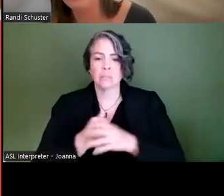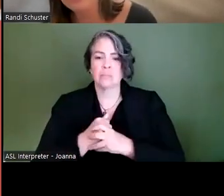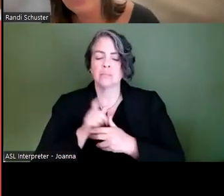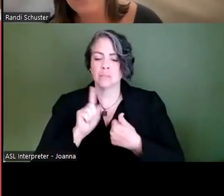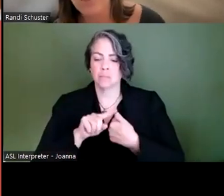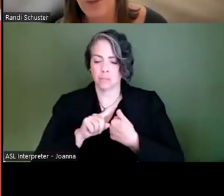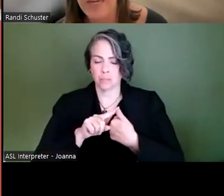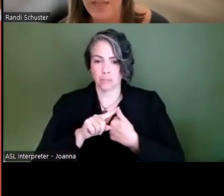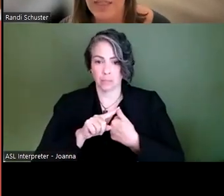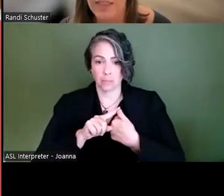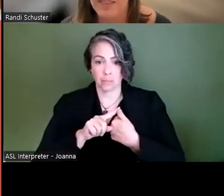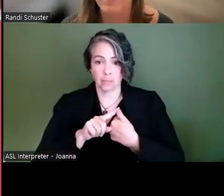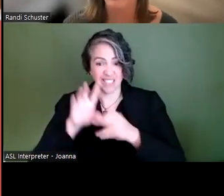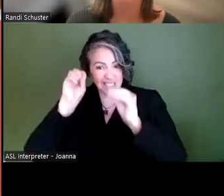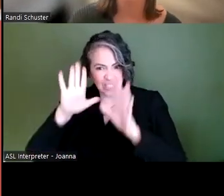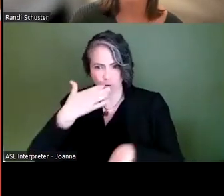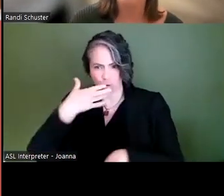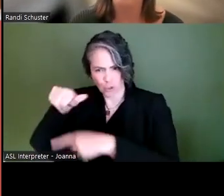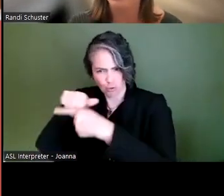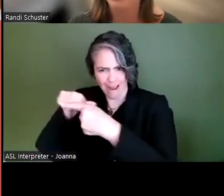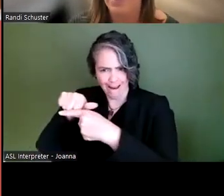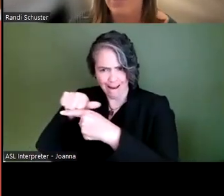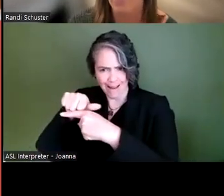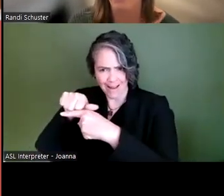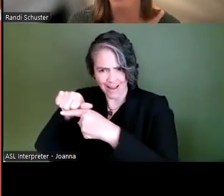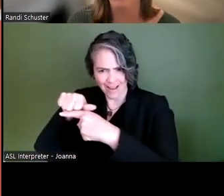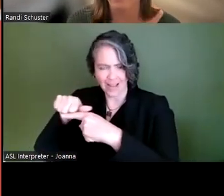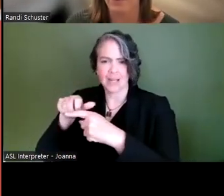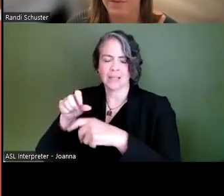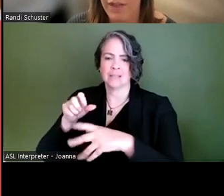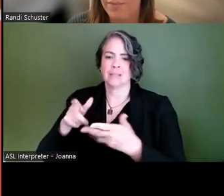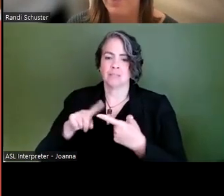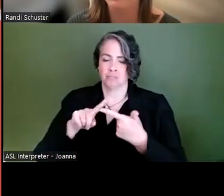teachers have the training they need, providing opportunities for positive youth development,